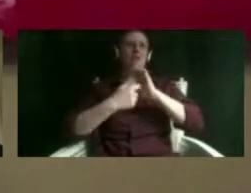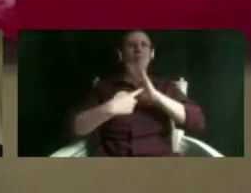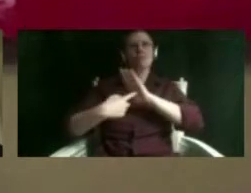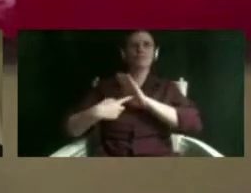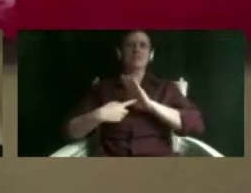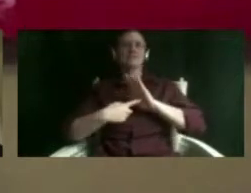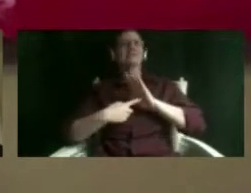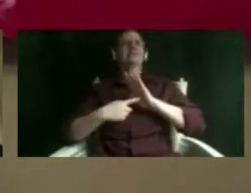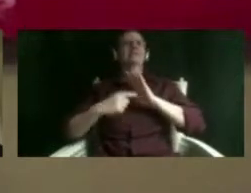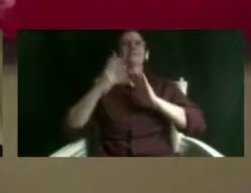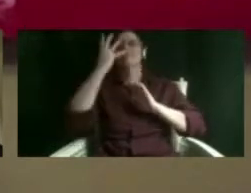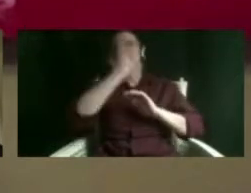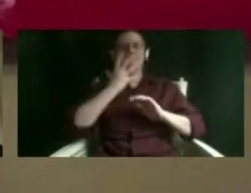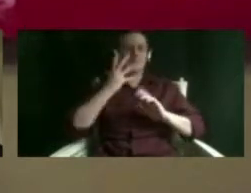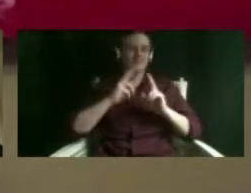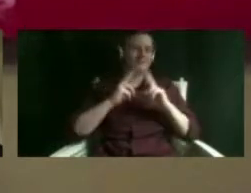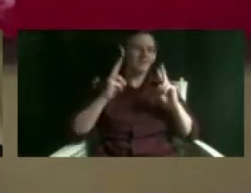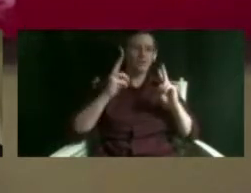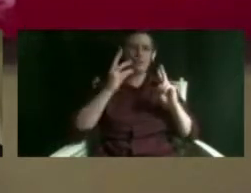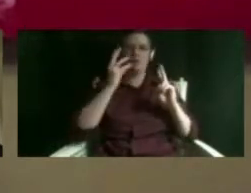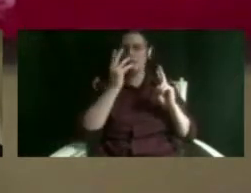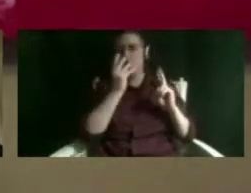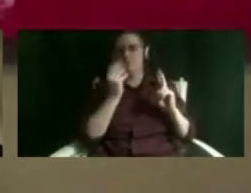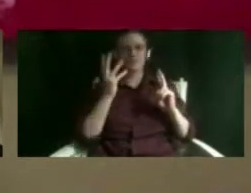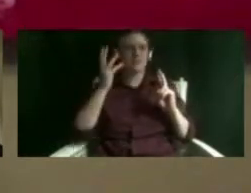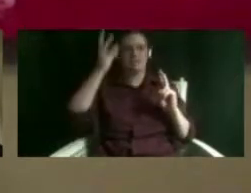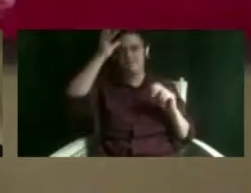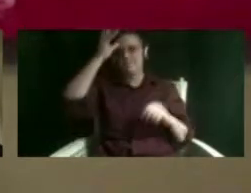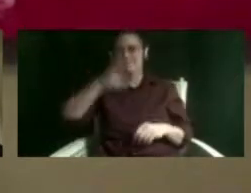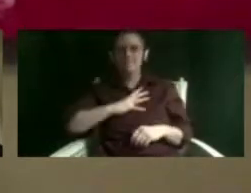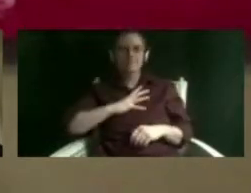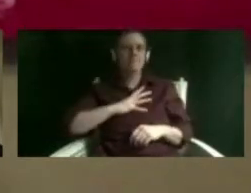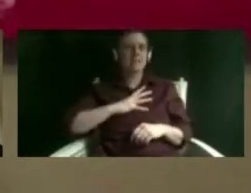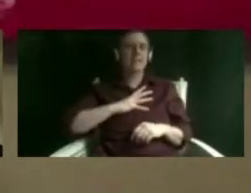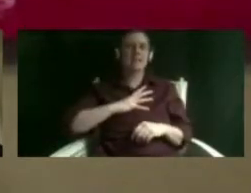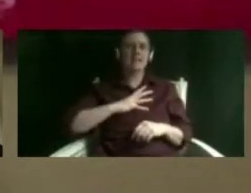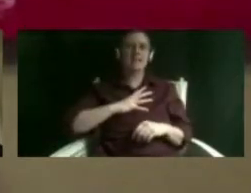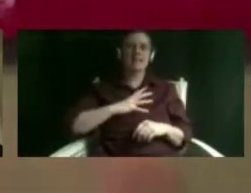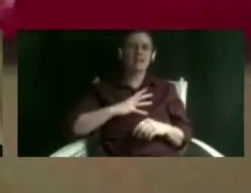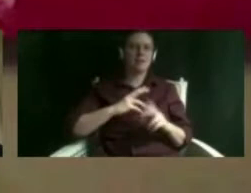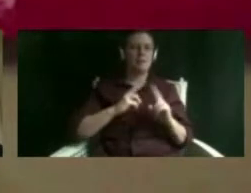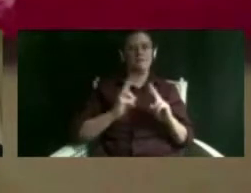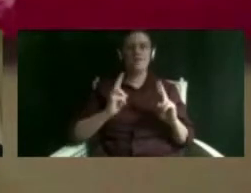very attractive uh men and they're just they're being feminine they're being masculine at the